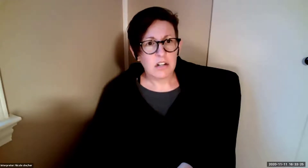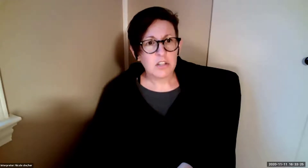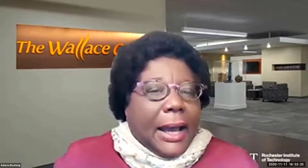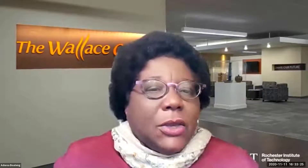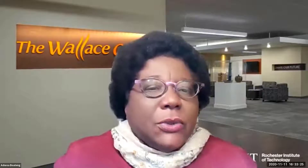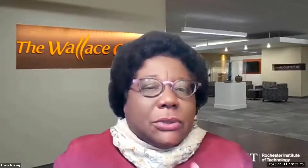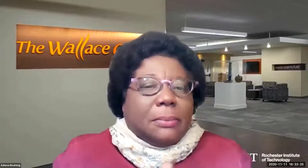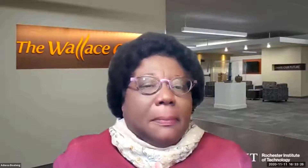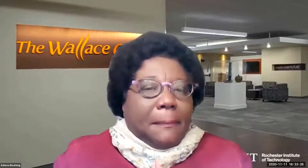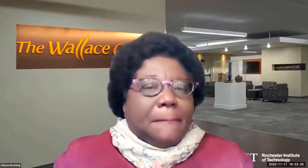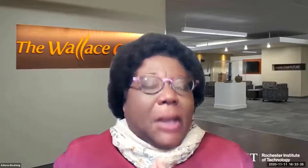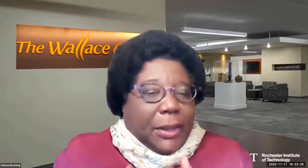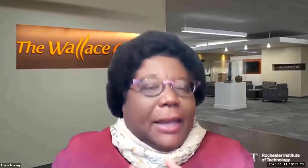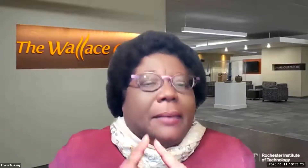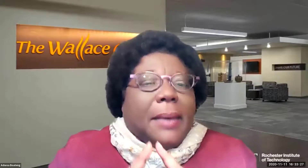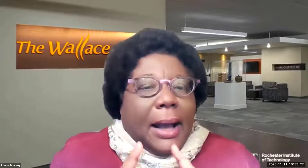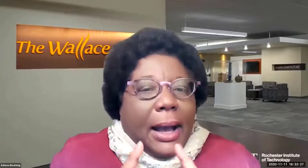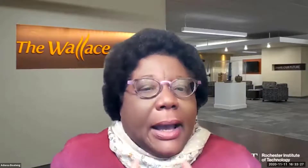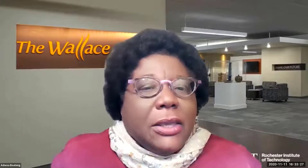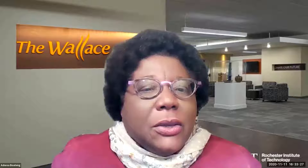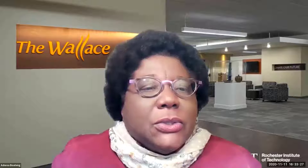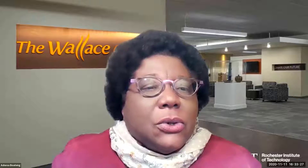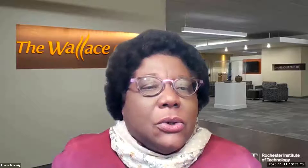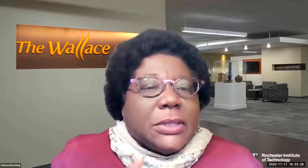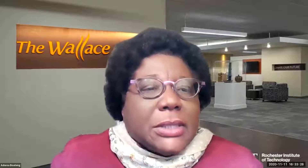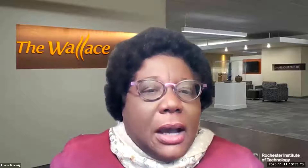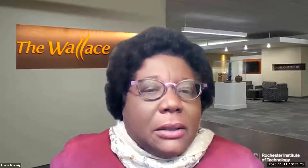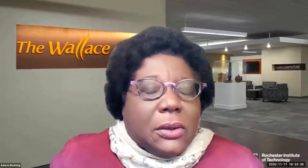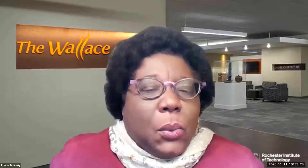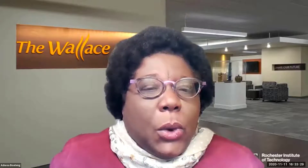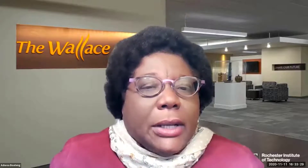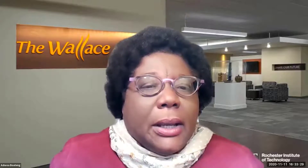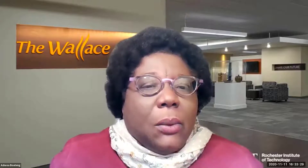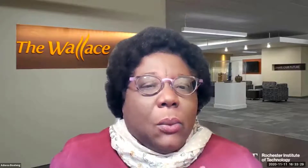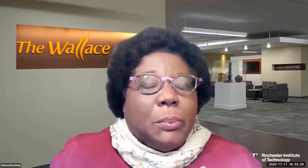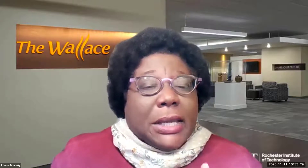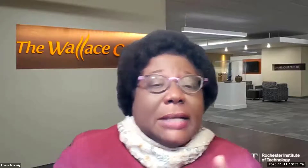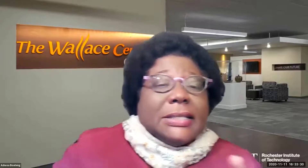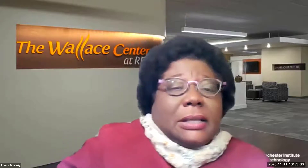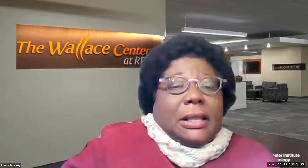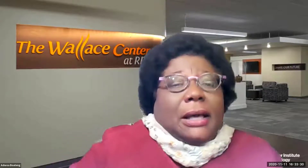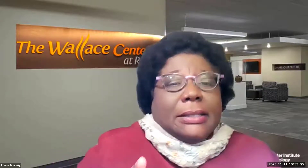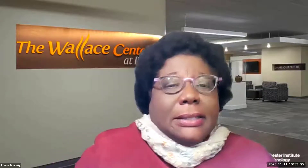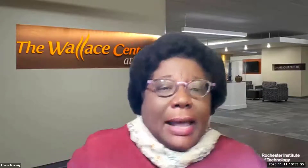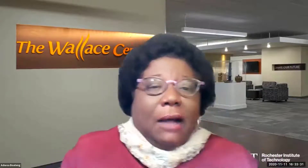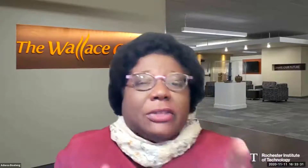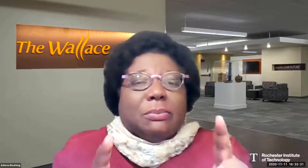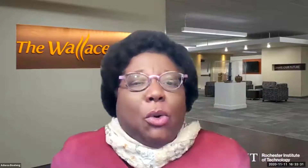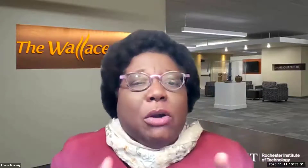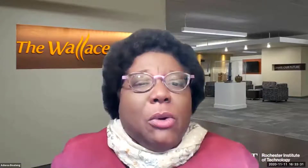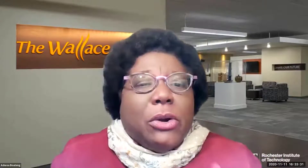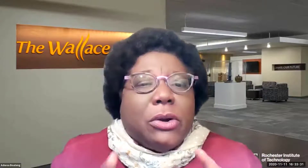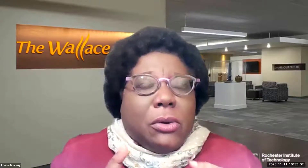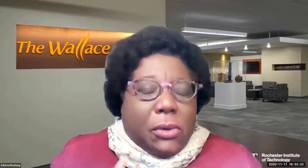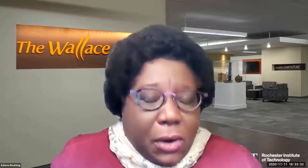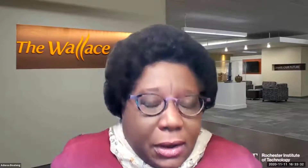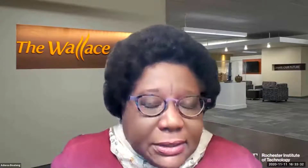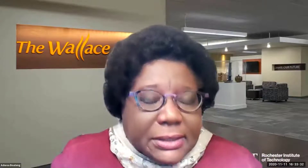Nicole she/her: I can answer it. Adwoa Boateng: Okay, I use Google Scholar when because there's a lot. And now there's more more cross